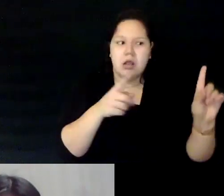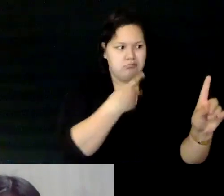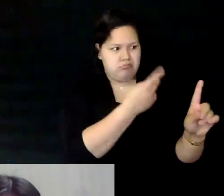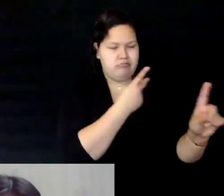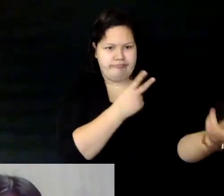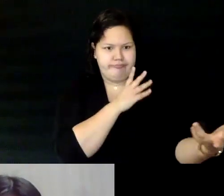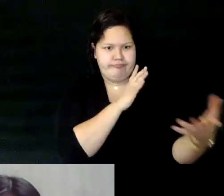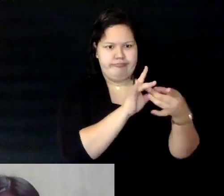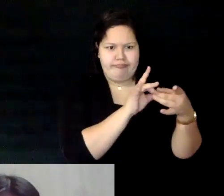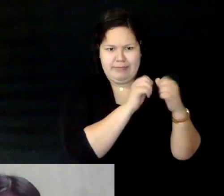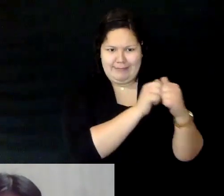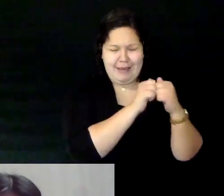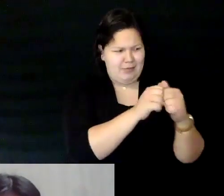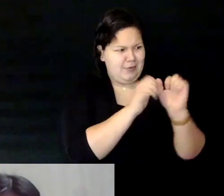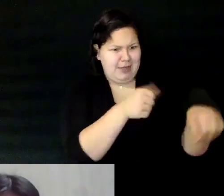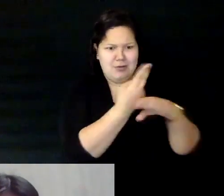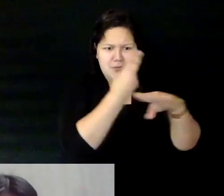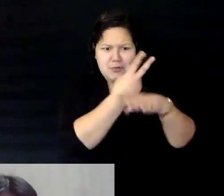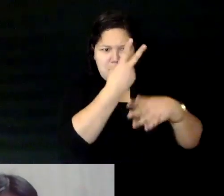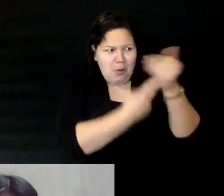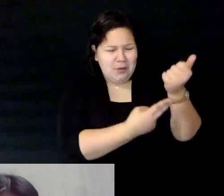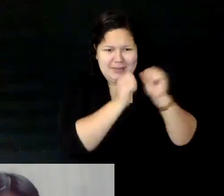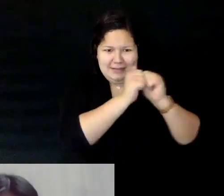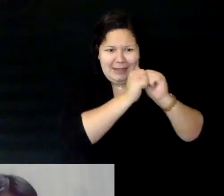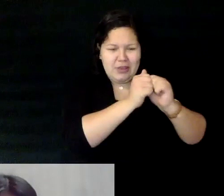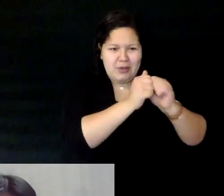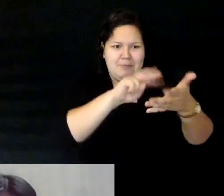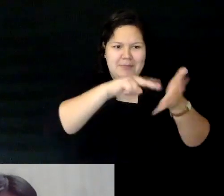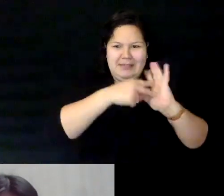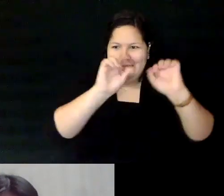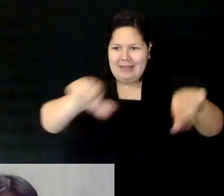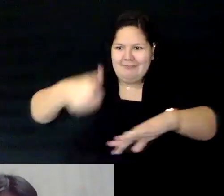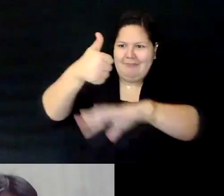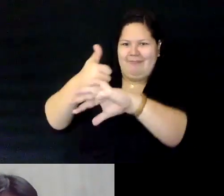being able to work in these two complimentary terms allows us to world-build in a lot of